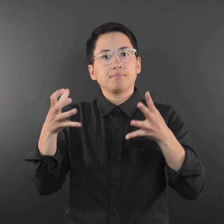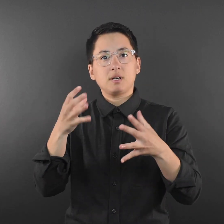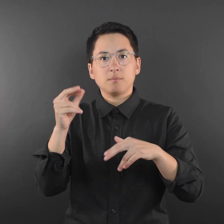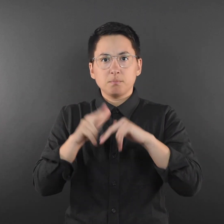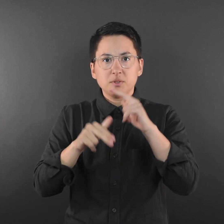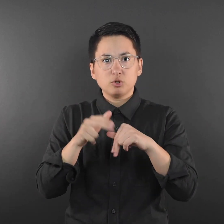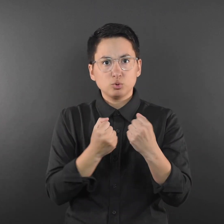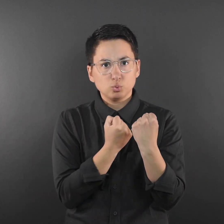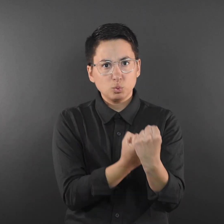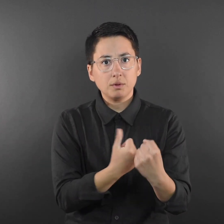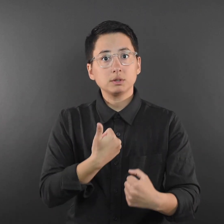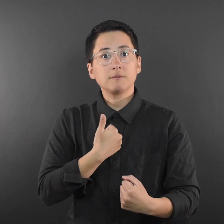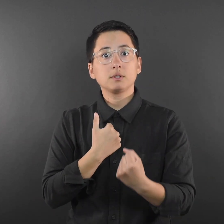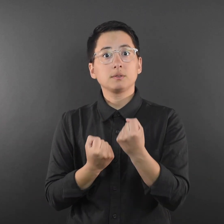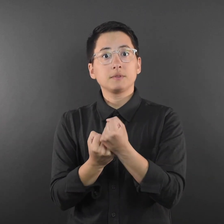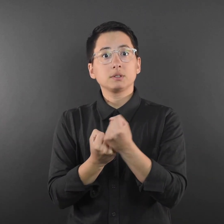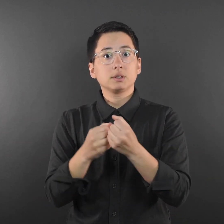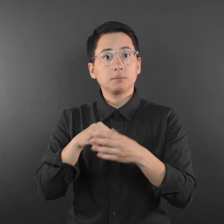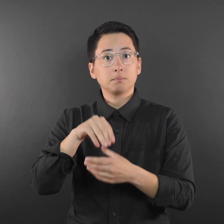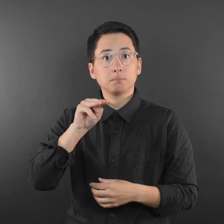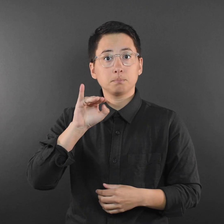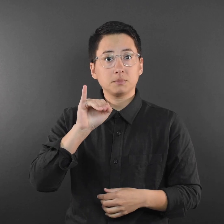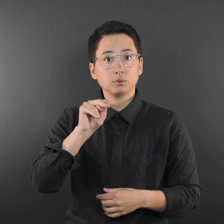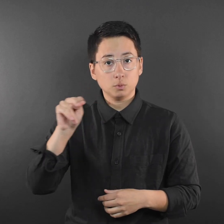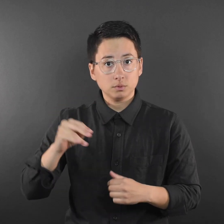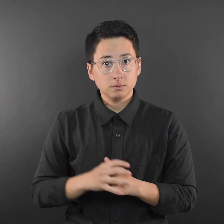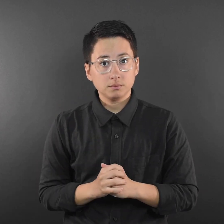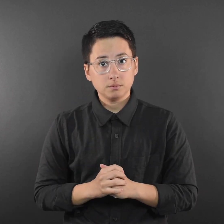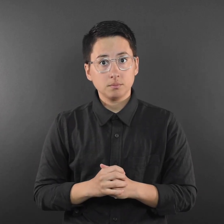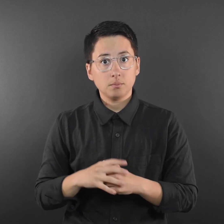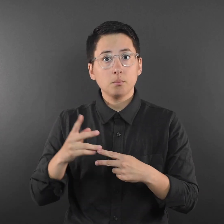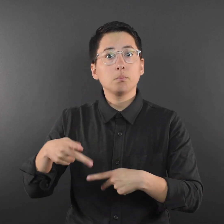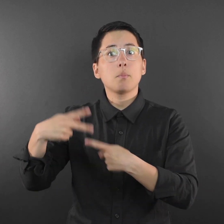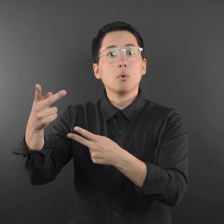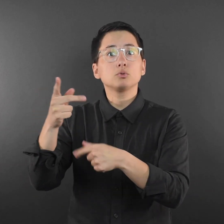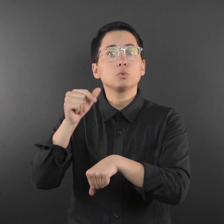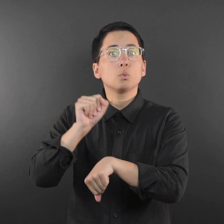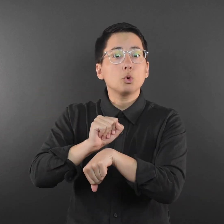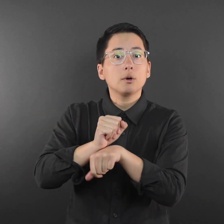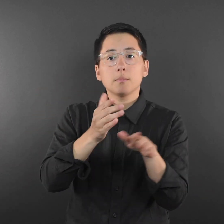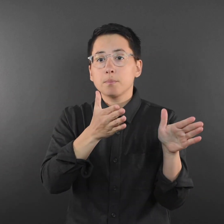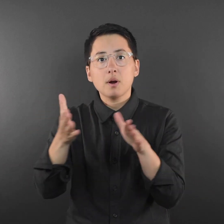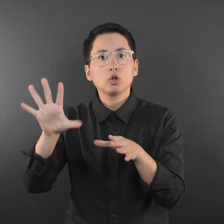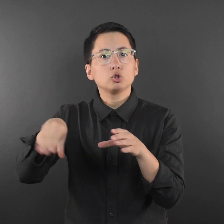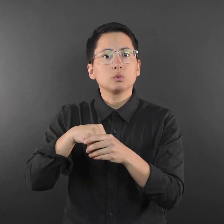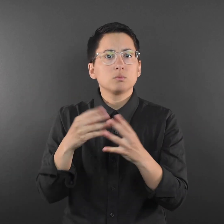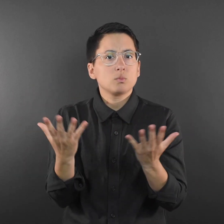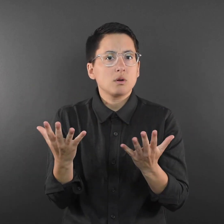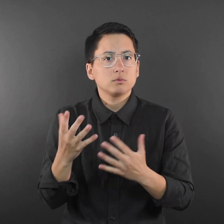self-advocacy in Minnesota. Proposal work plans should include details for a